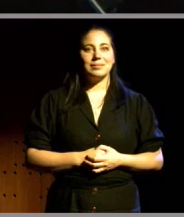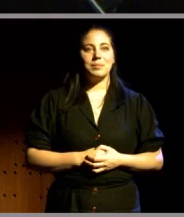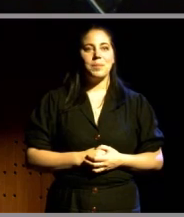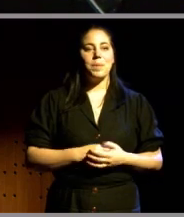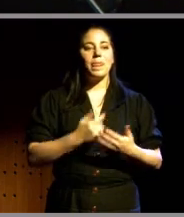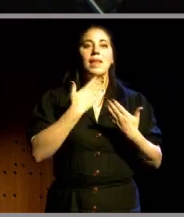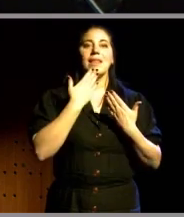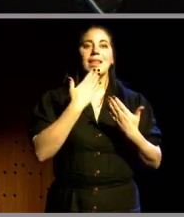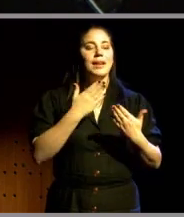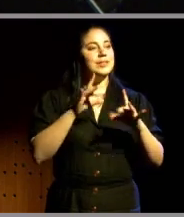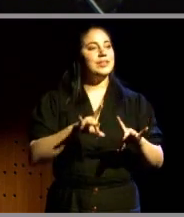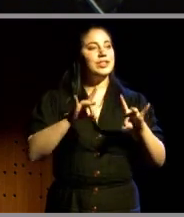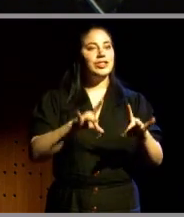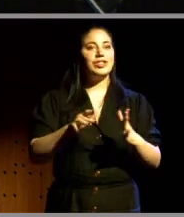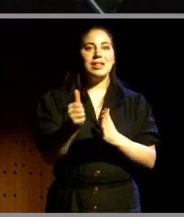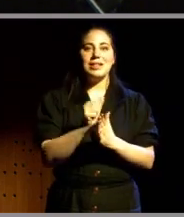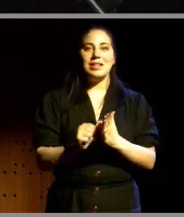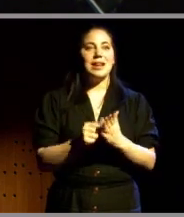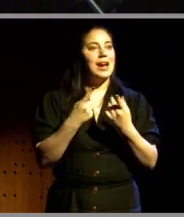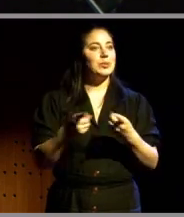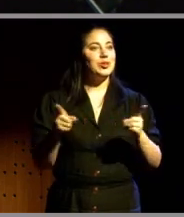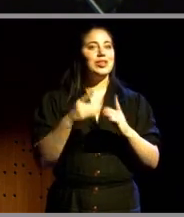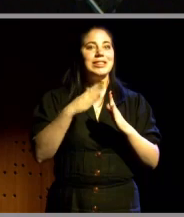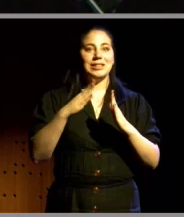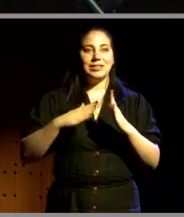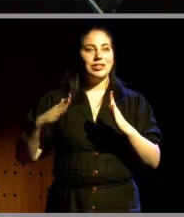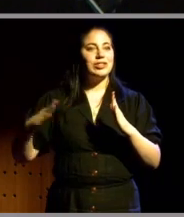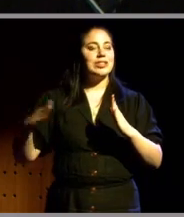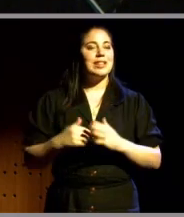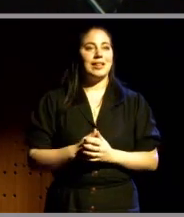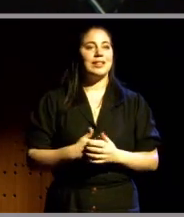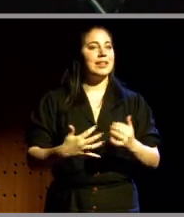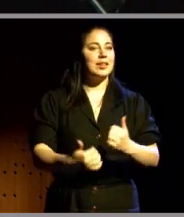art music sector that's just been so supportive on